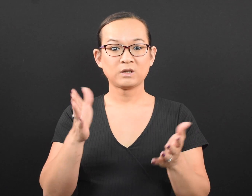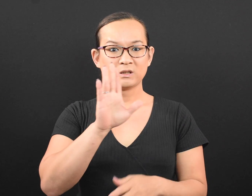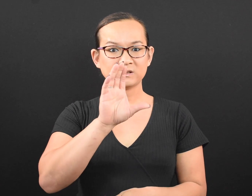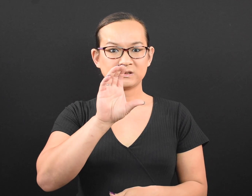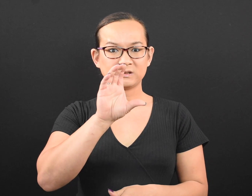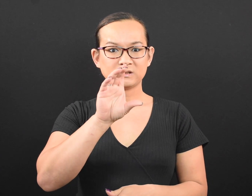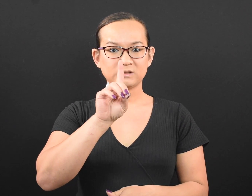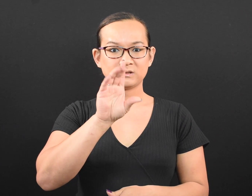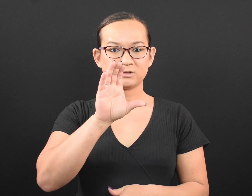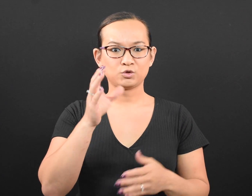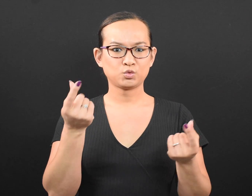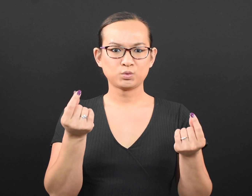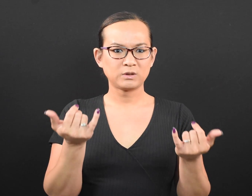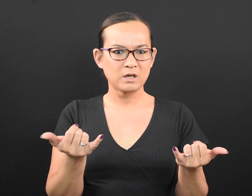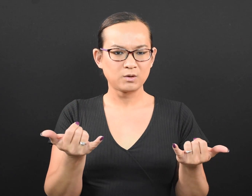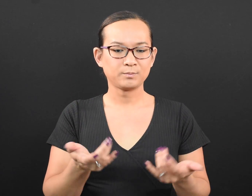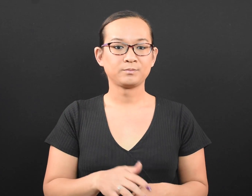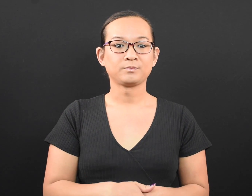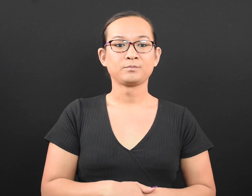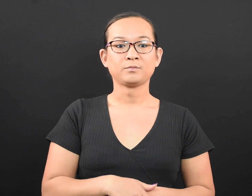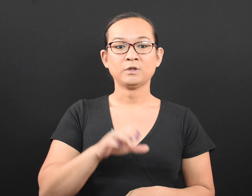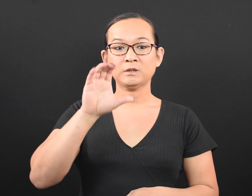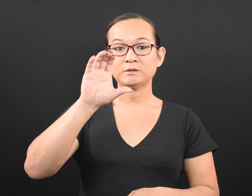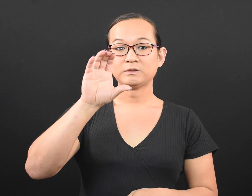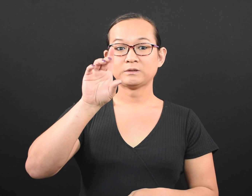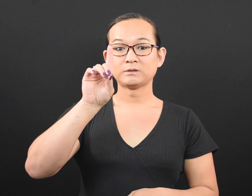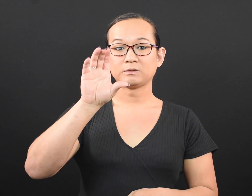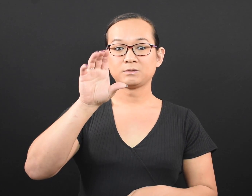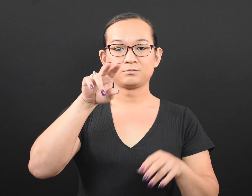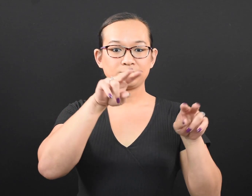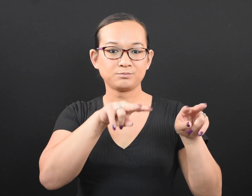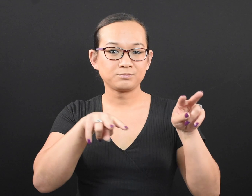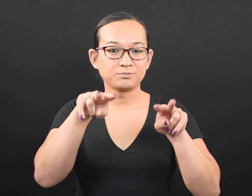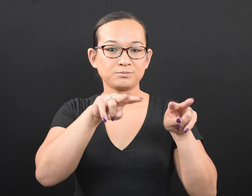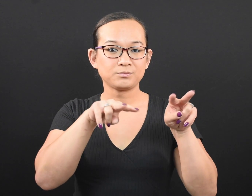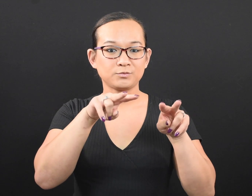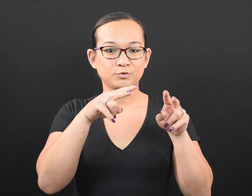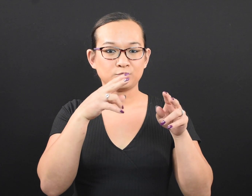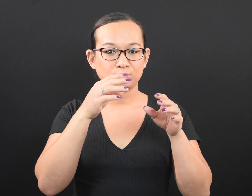What CDC is doing CDC is working to monitor